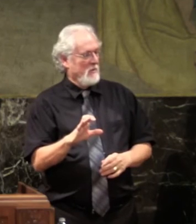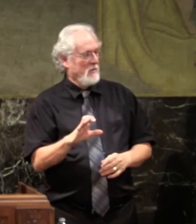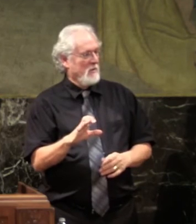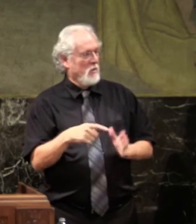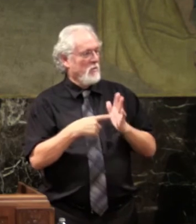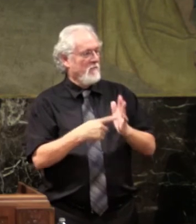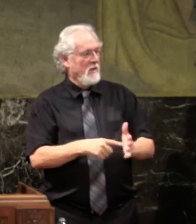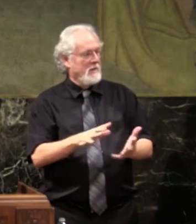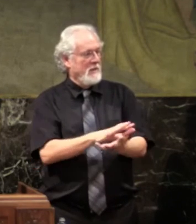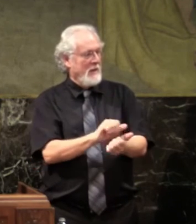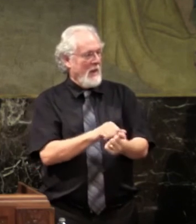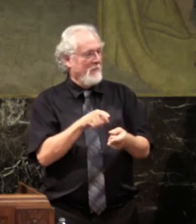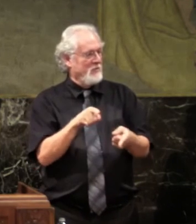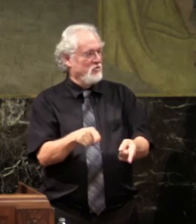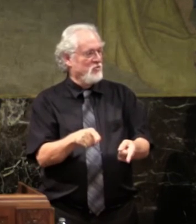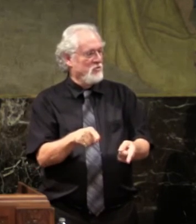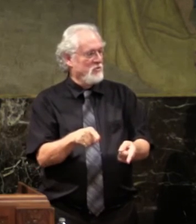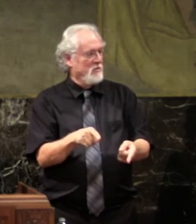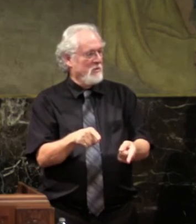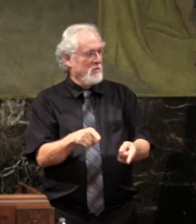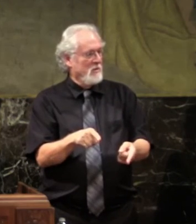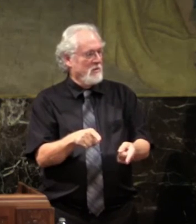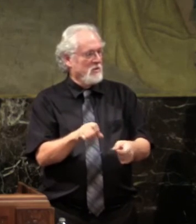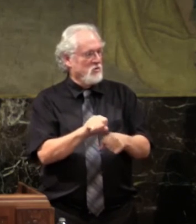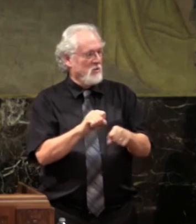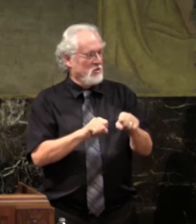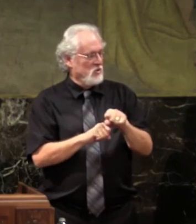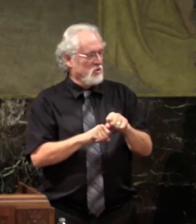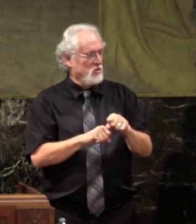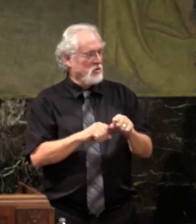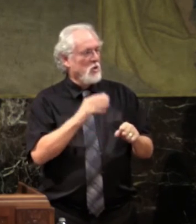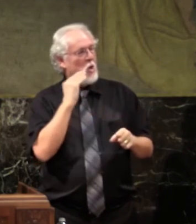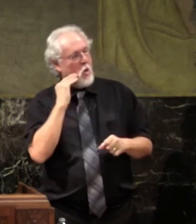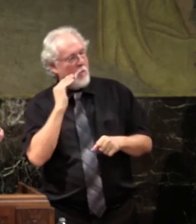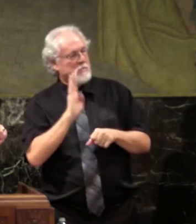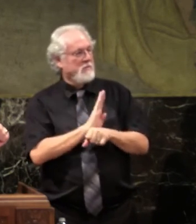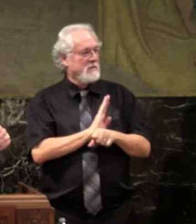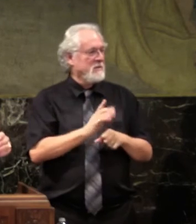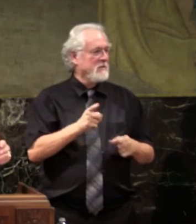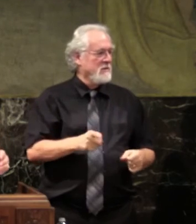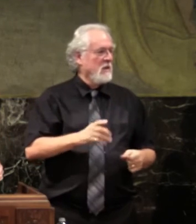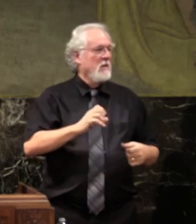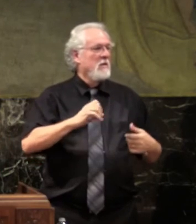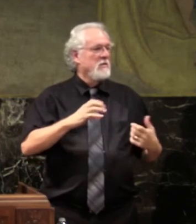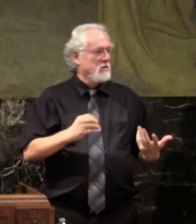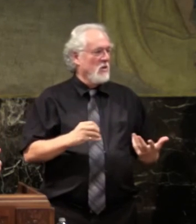the damaged structures the homes and businesses and and so will bring in less